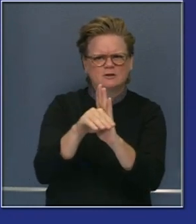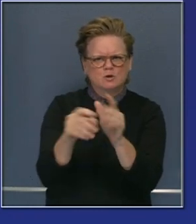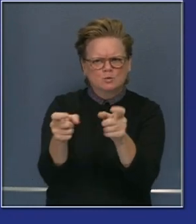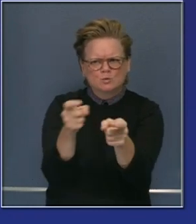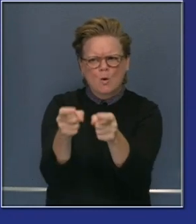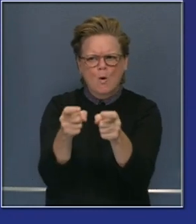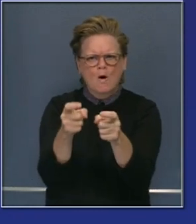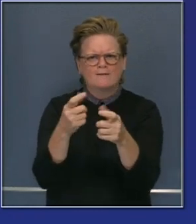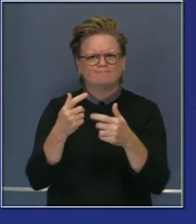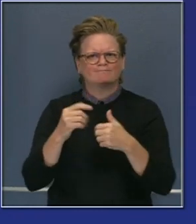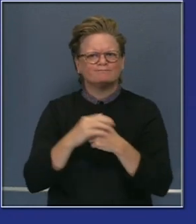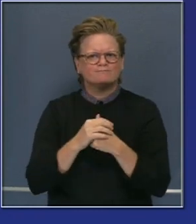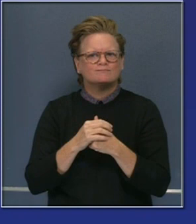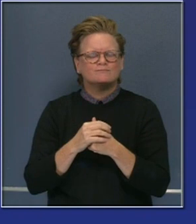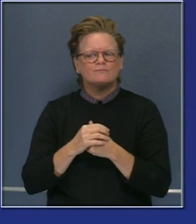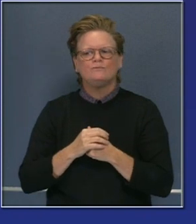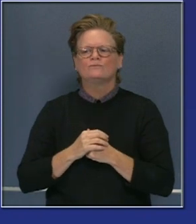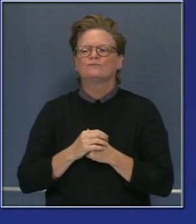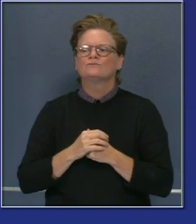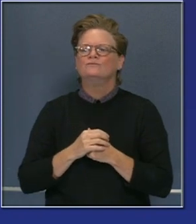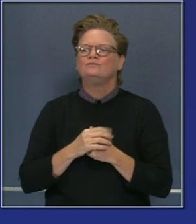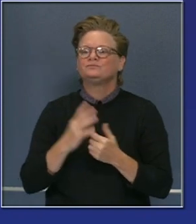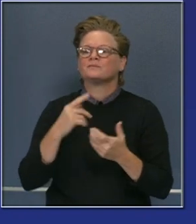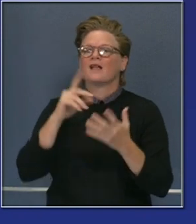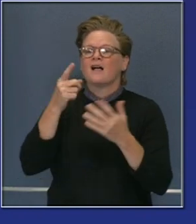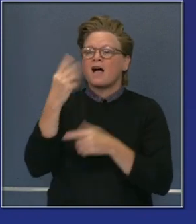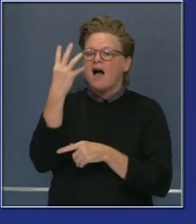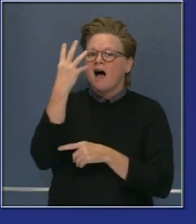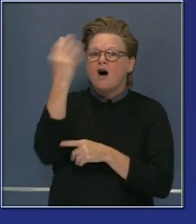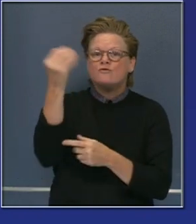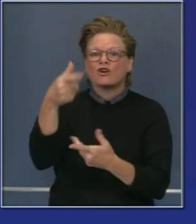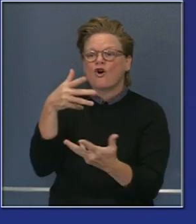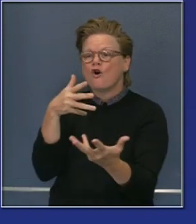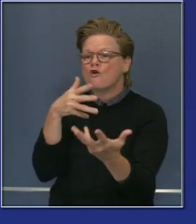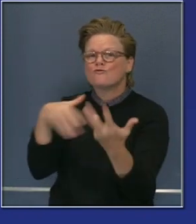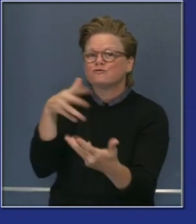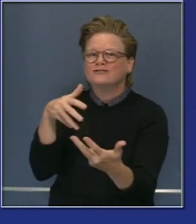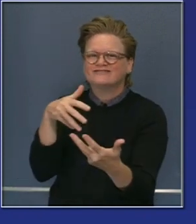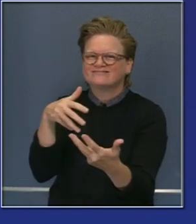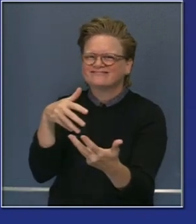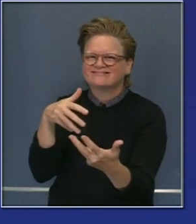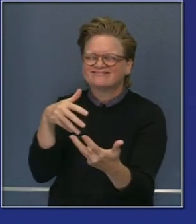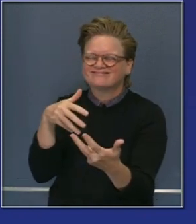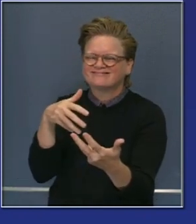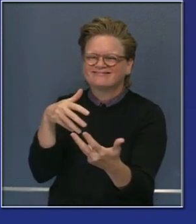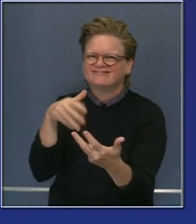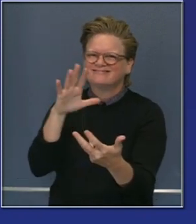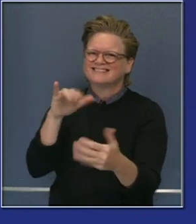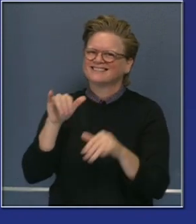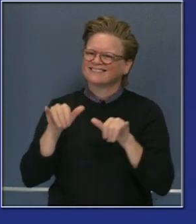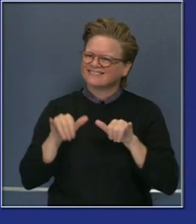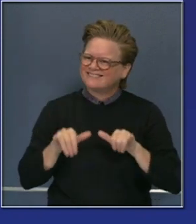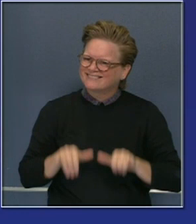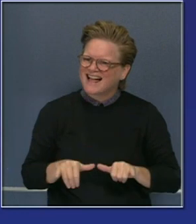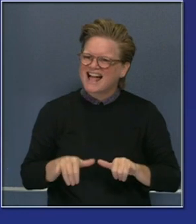. A LOT OF FOCUS ON MOVING ACTIVITIES TO THE EXTENT POSSIBLE FROM INDOORS TO OUTDOORS AS A SIGNIFICANT